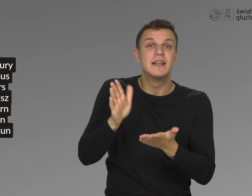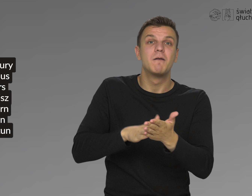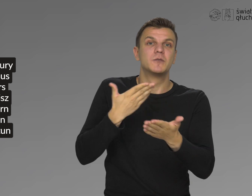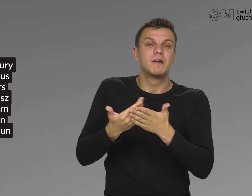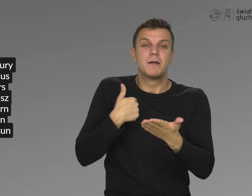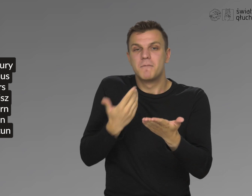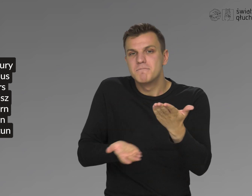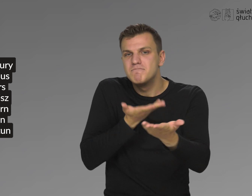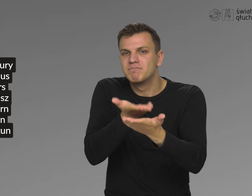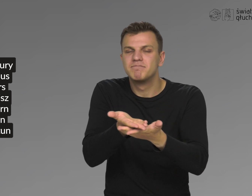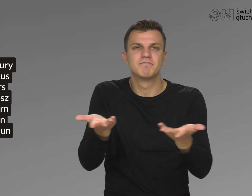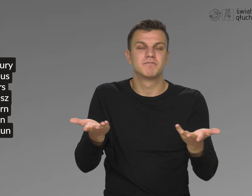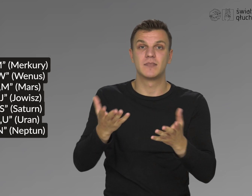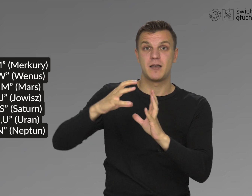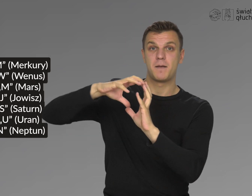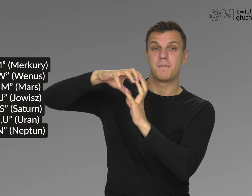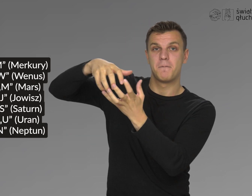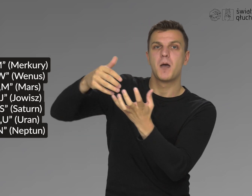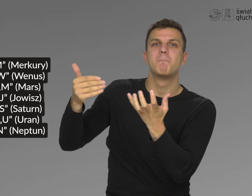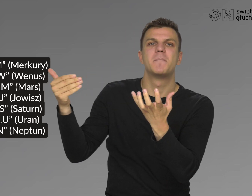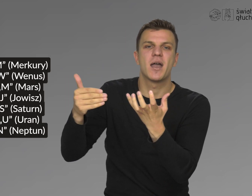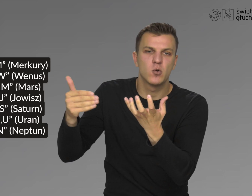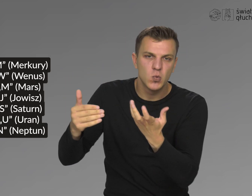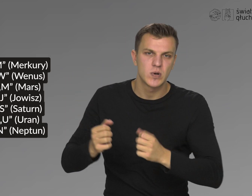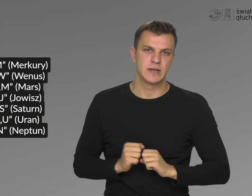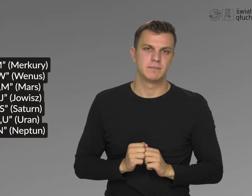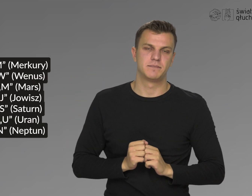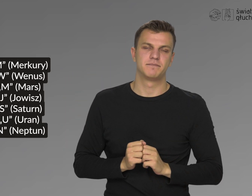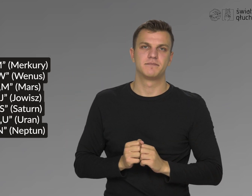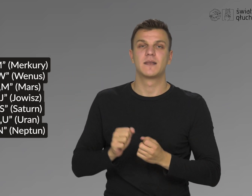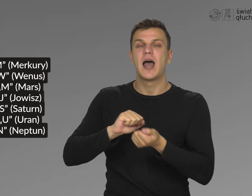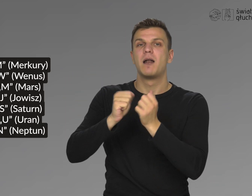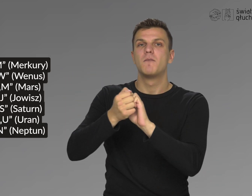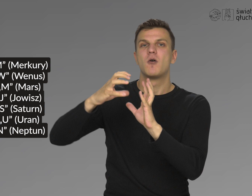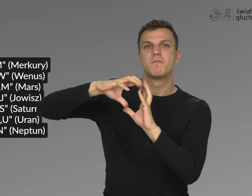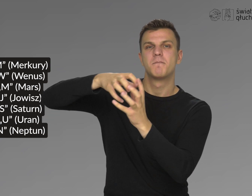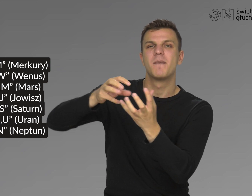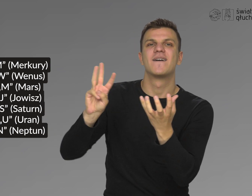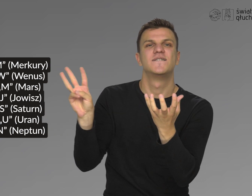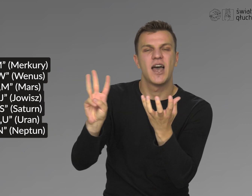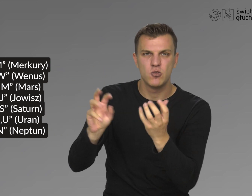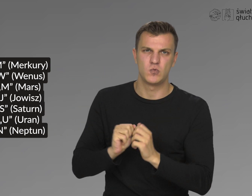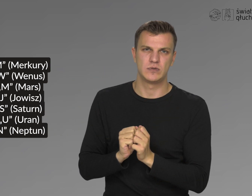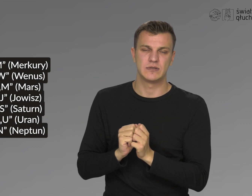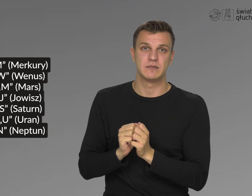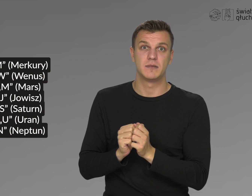For instance, you could sign PLANET + M (for “Mercury”) (or “Mars”? Pay attention to the lips). Or PLANET + V (for “Venus”).